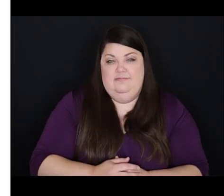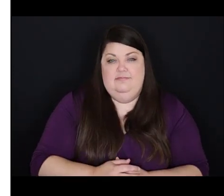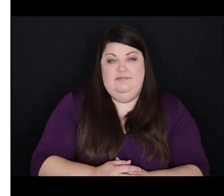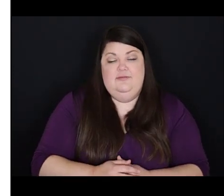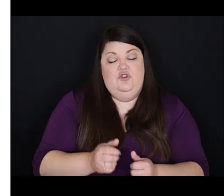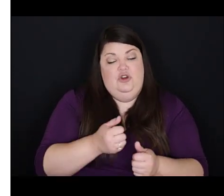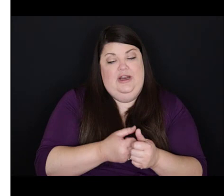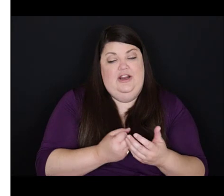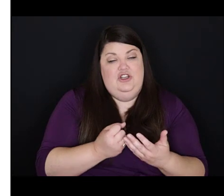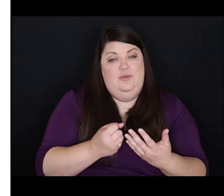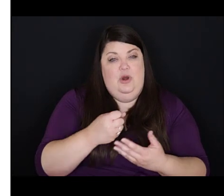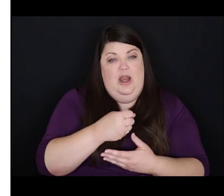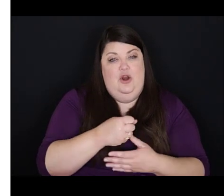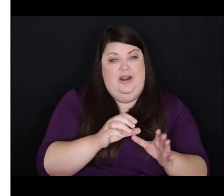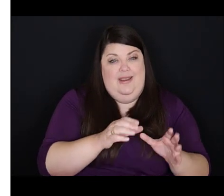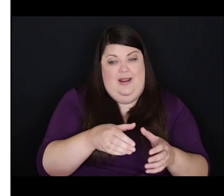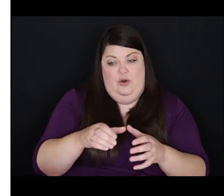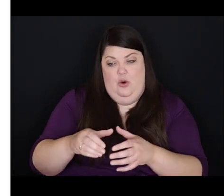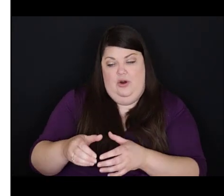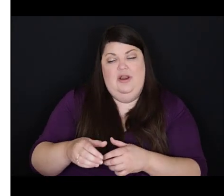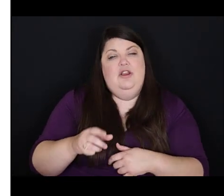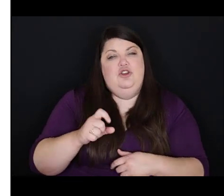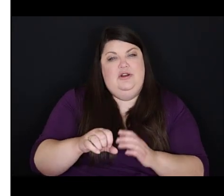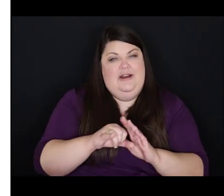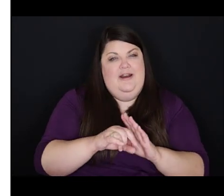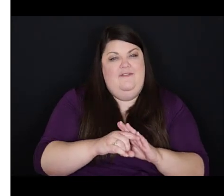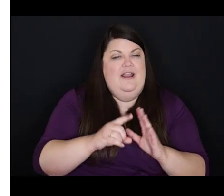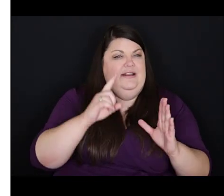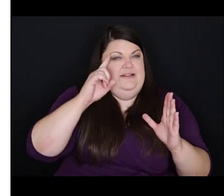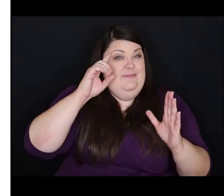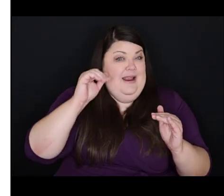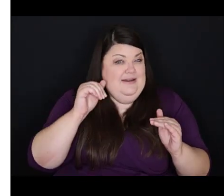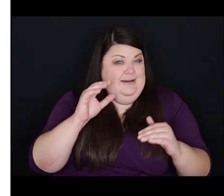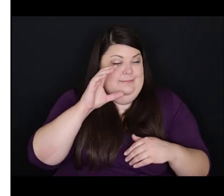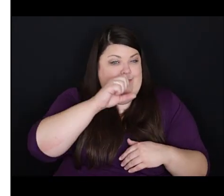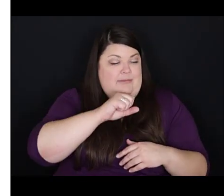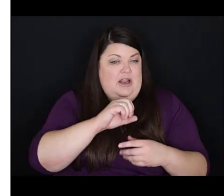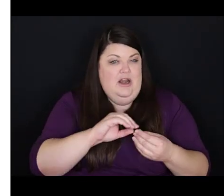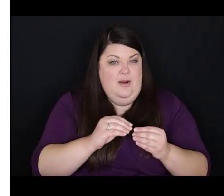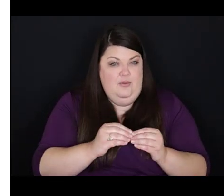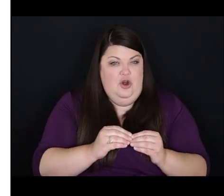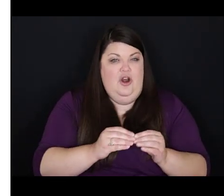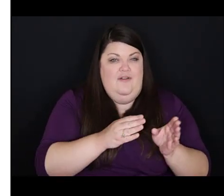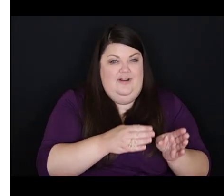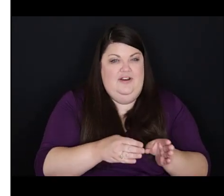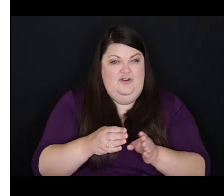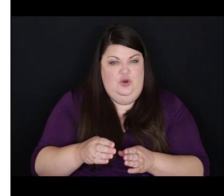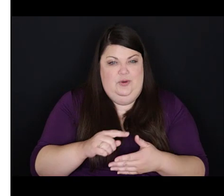should identify the expected number of eligible individuals, the number of individuals expected to